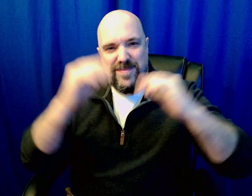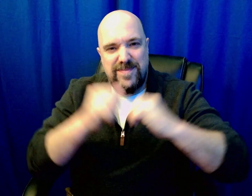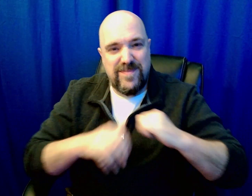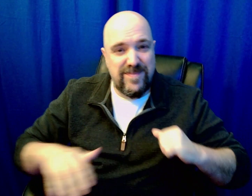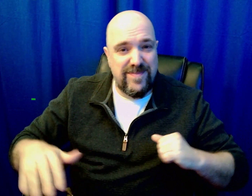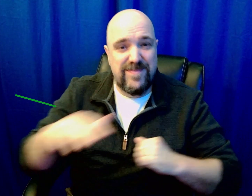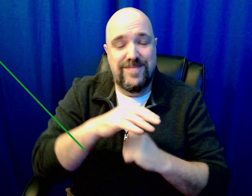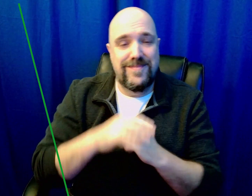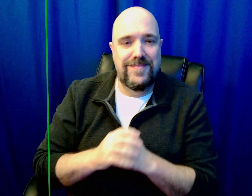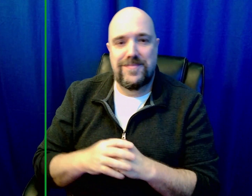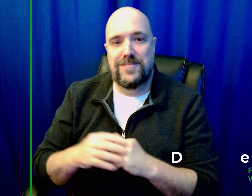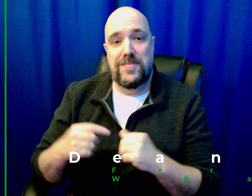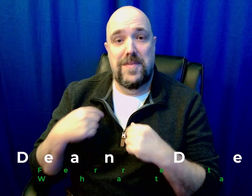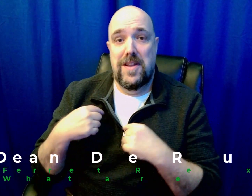Hello, how are all of you?